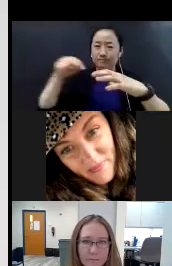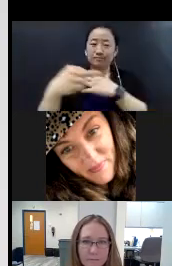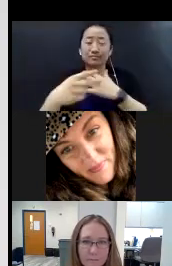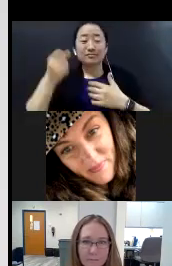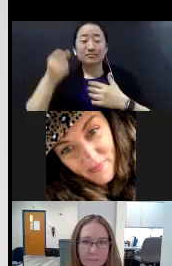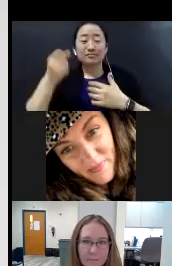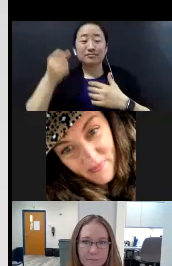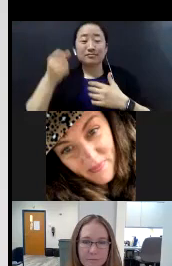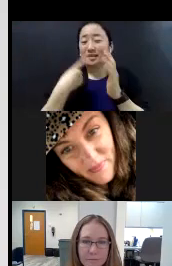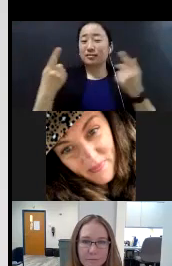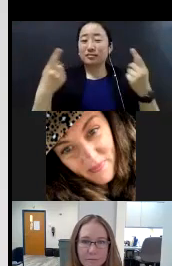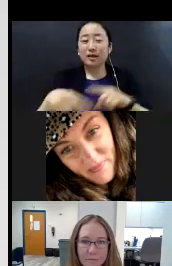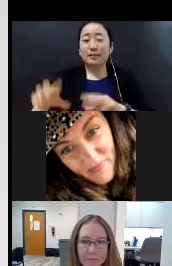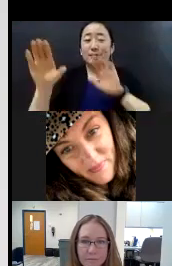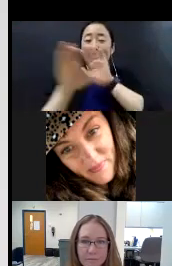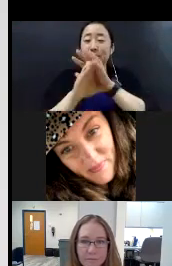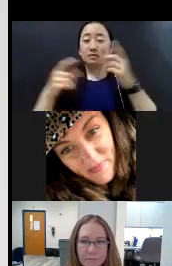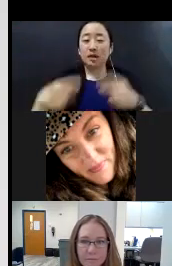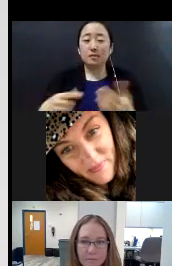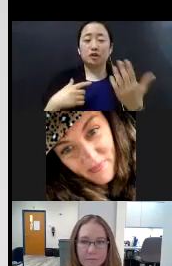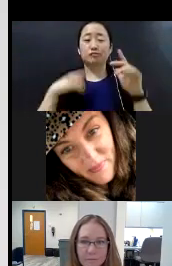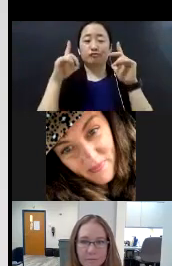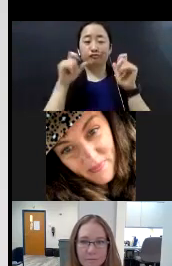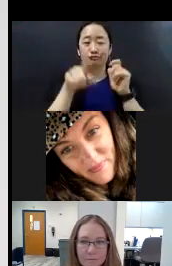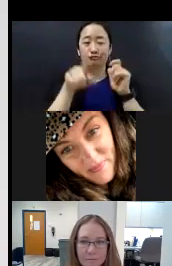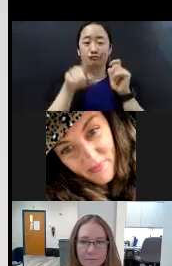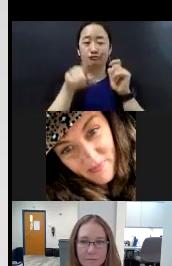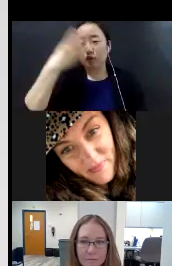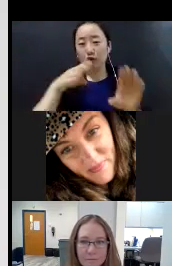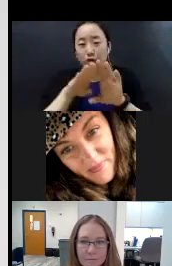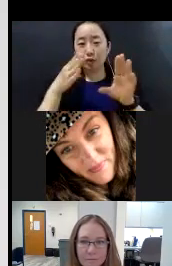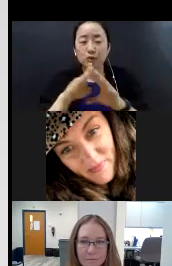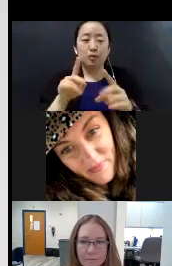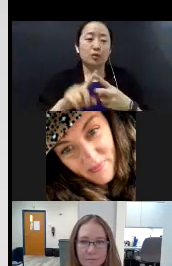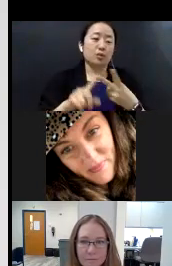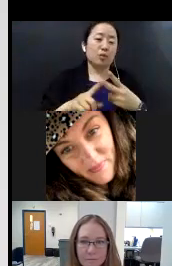KITCHEN APPROACH. WE JUST GET THE FRONT DOOR. WE JUST GET THE HALLWAY AND THE LIVING ROOM.